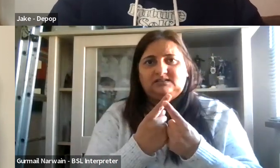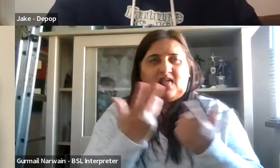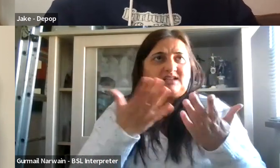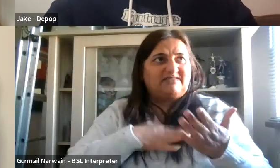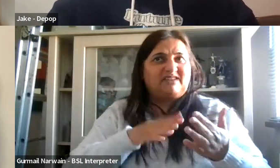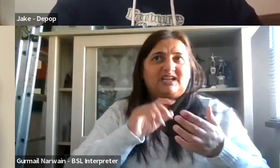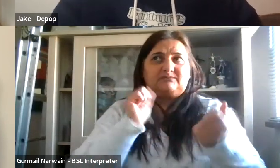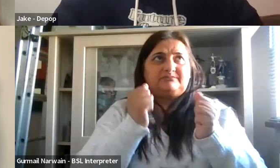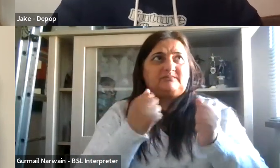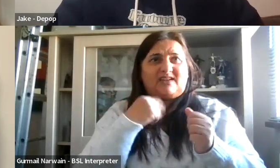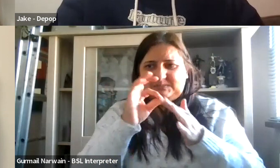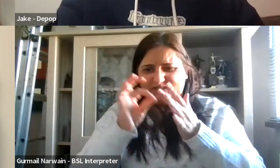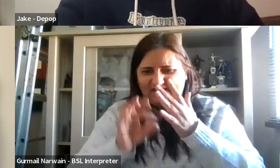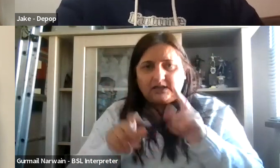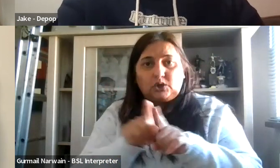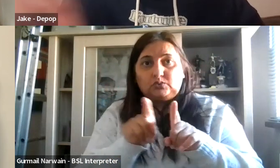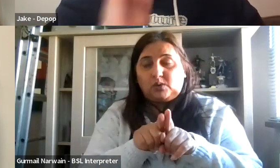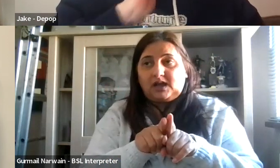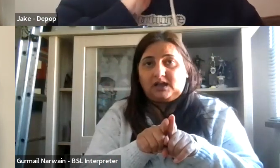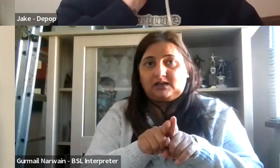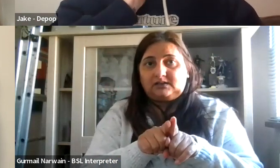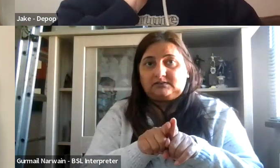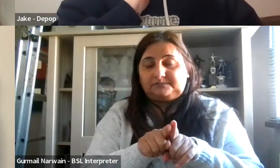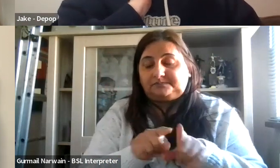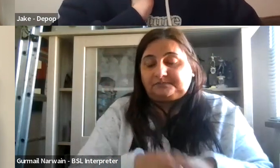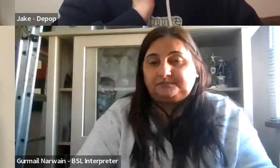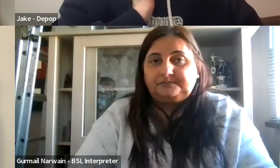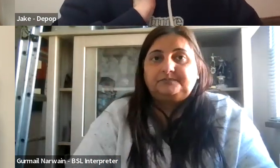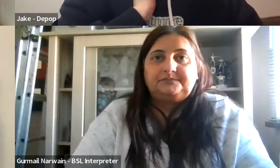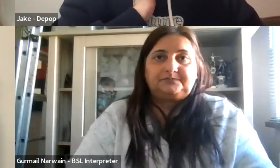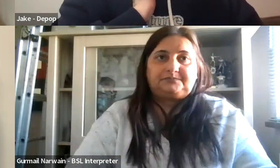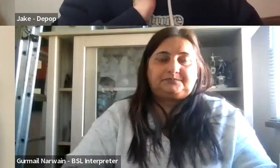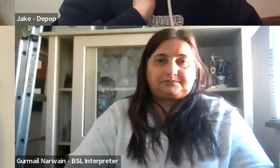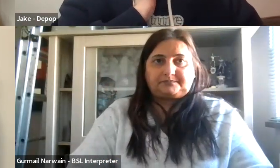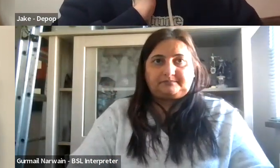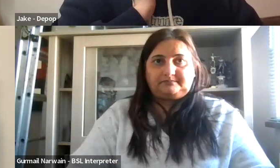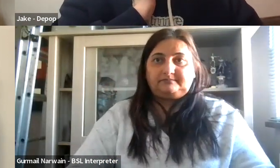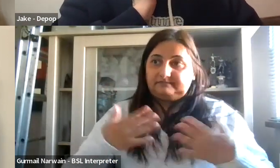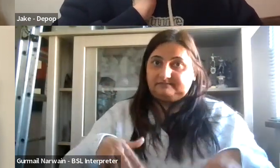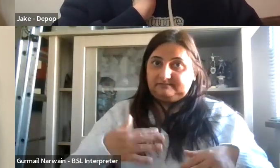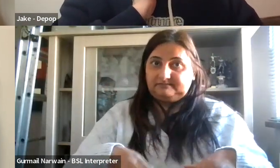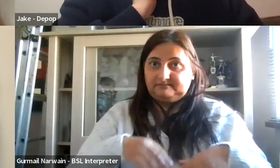as well as those specific physical needs as well. Workplace adjustments, access to work - lots of things that can cater to a lot of needs as well as specific physical needs as well.